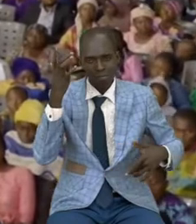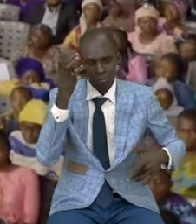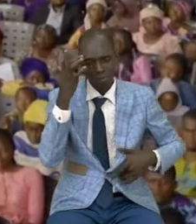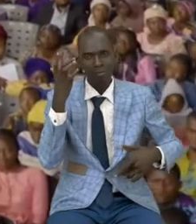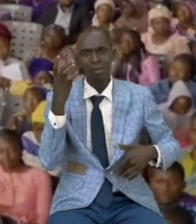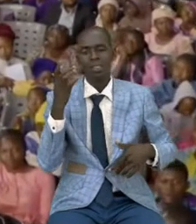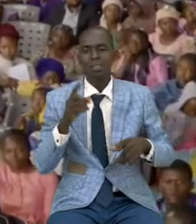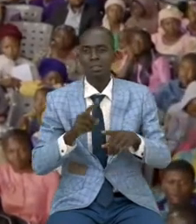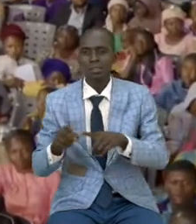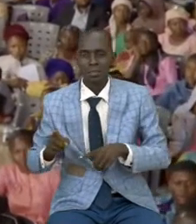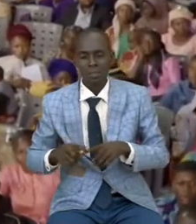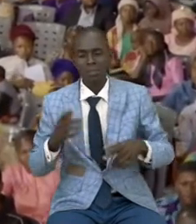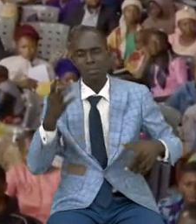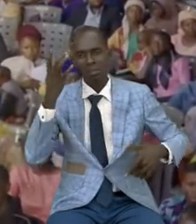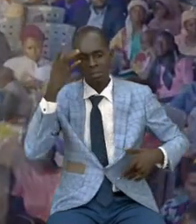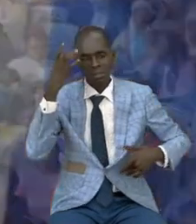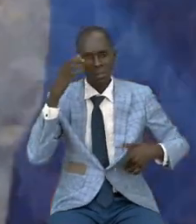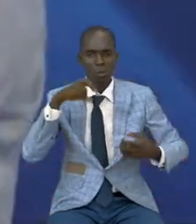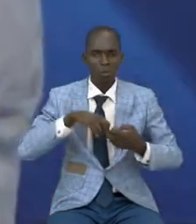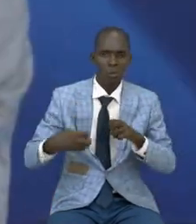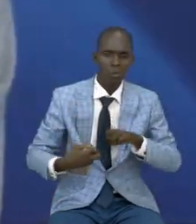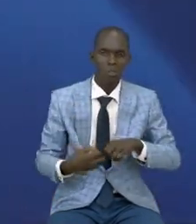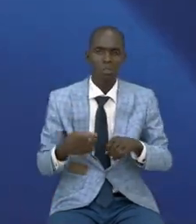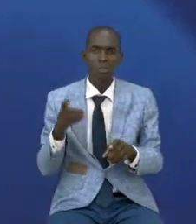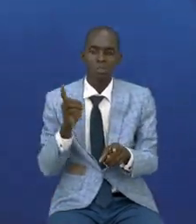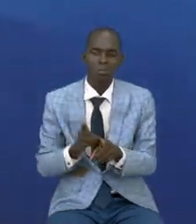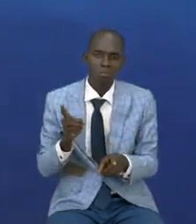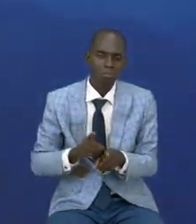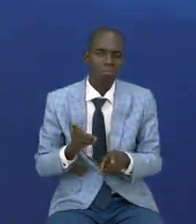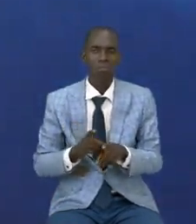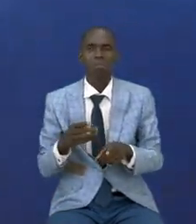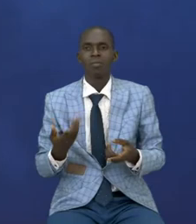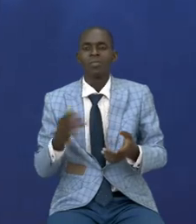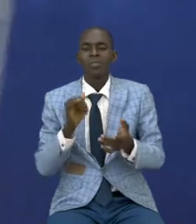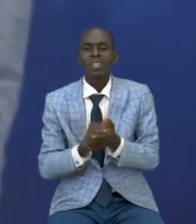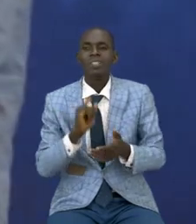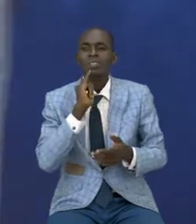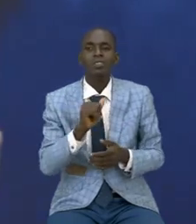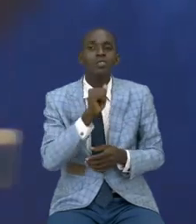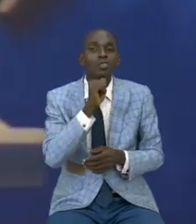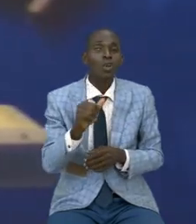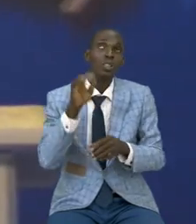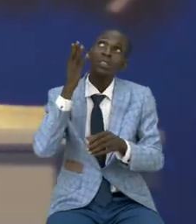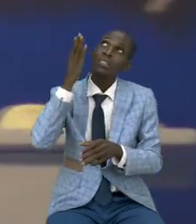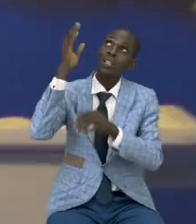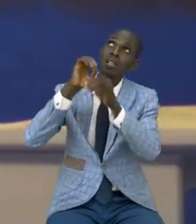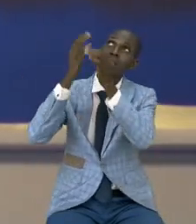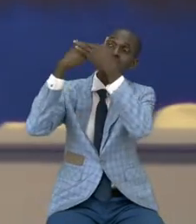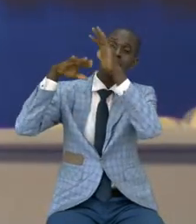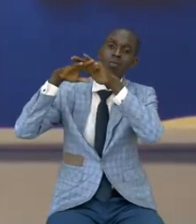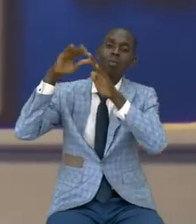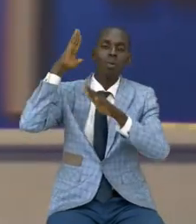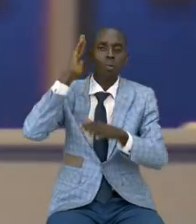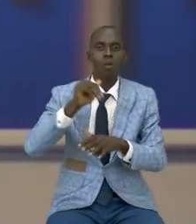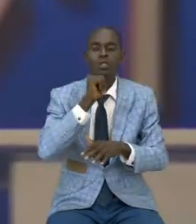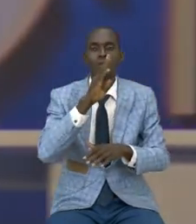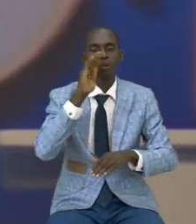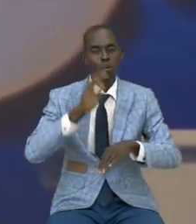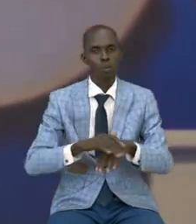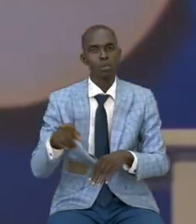and any deficiency and any impotence that is not in heaven will not be upon your life today